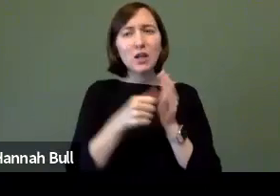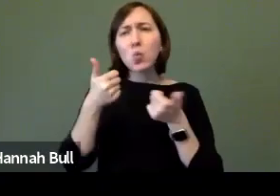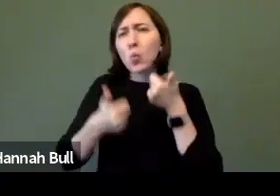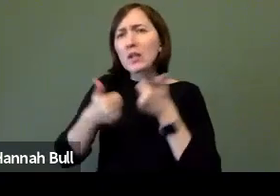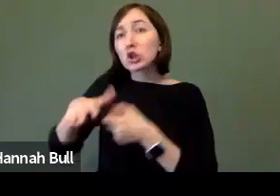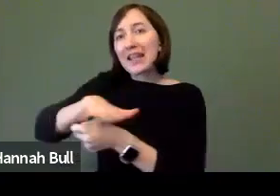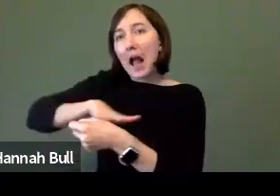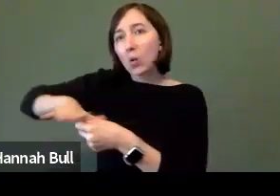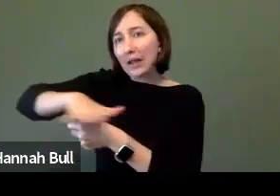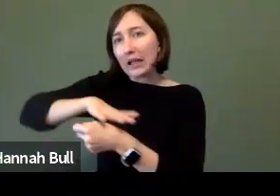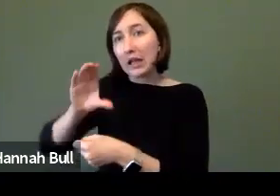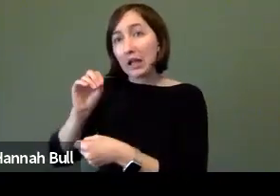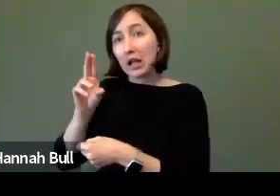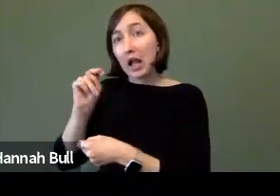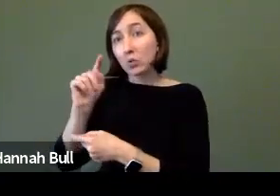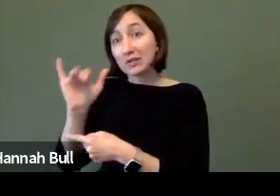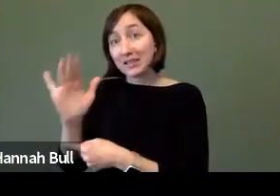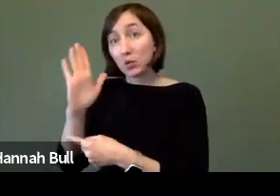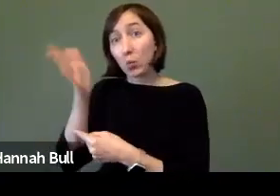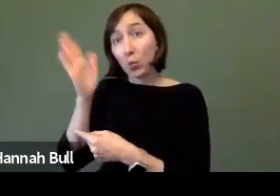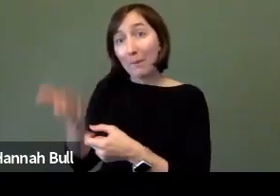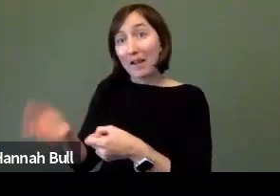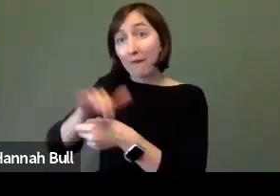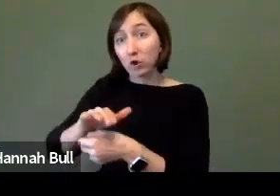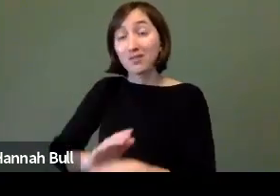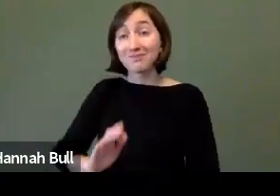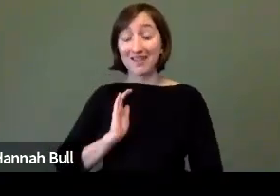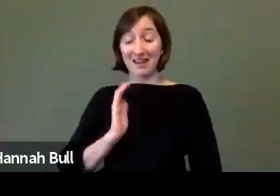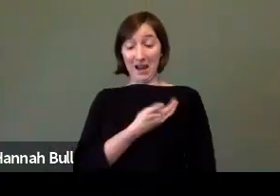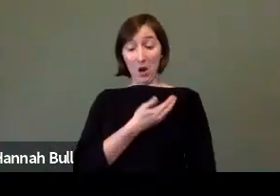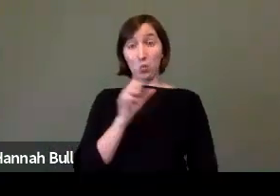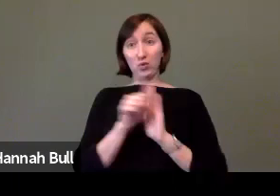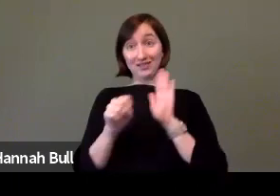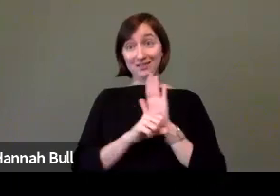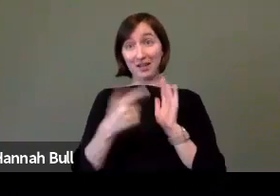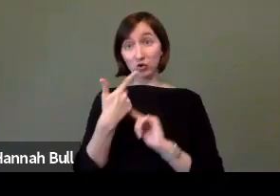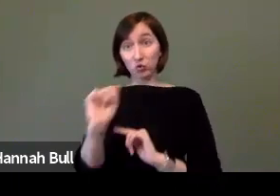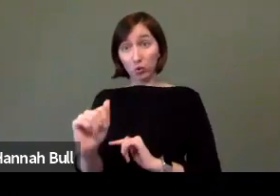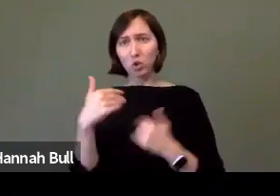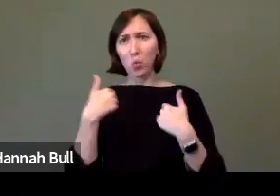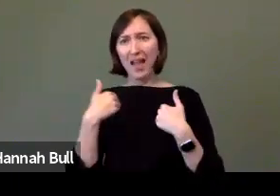In Georgia we have a very large swath of the state that is not covered by any particular center